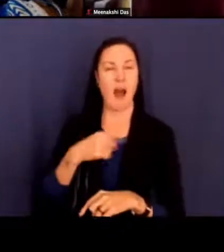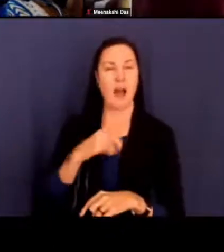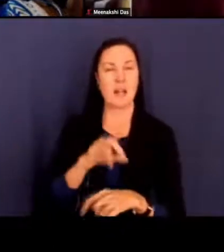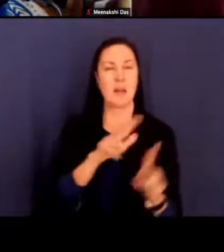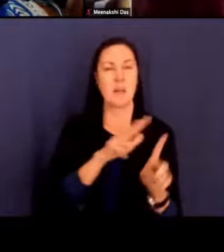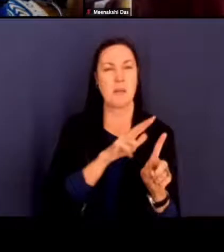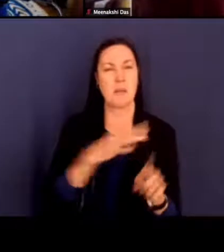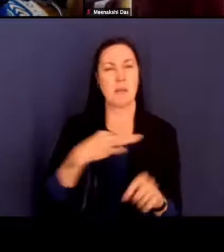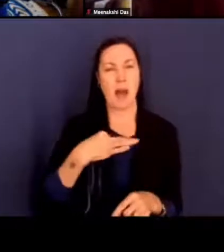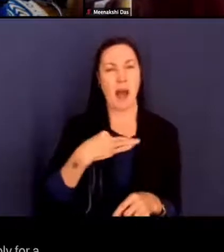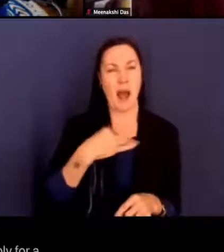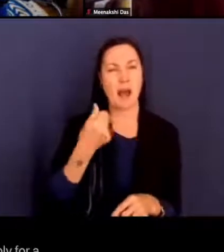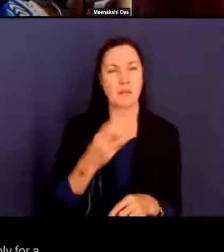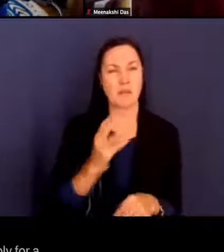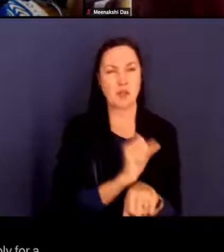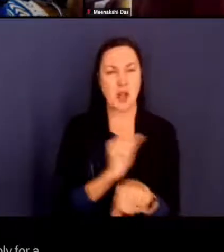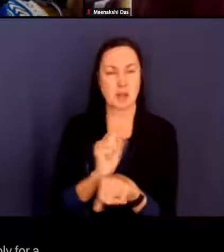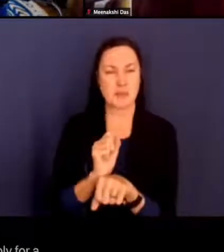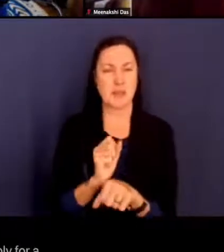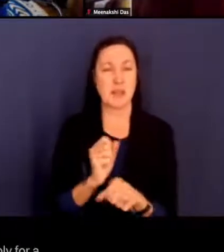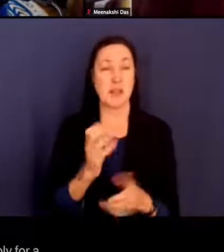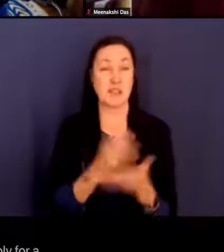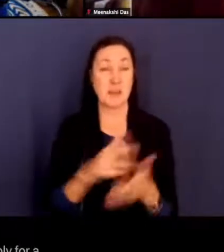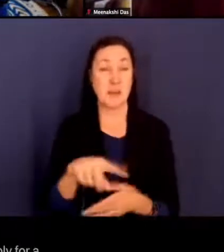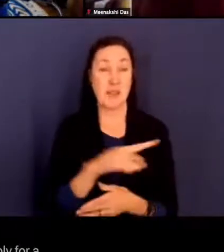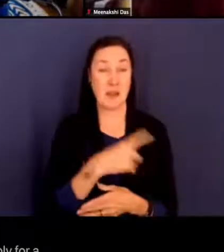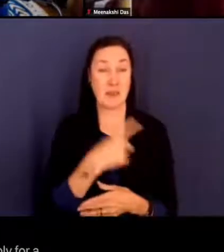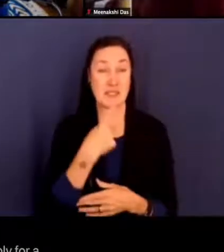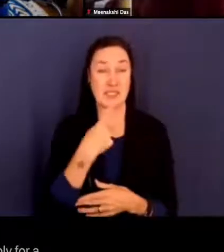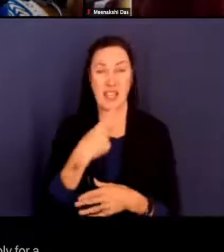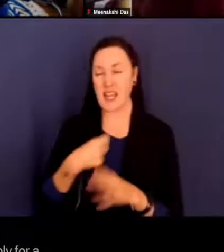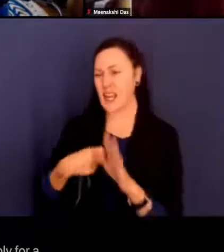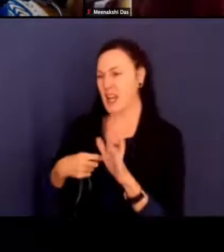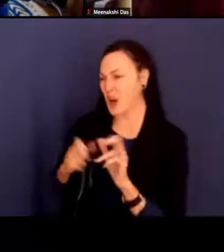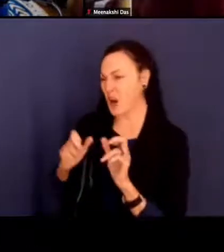I make great candidates but because they are not sure what accommodations they will need